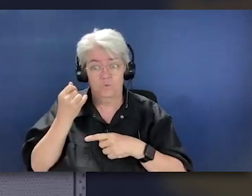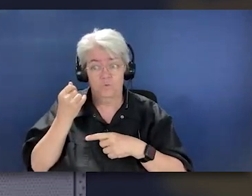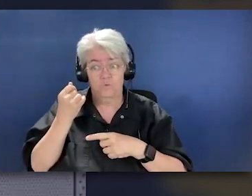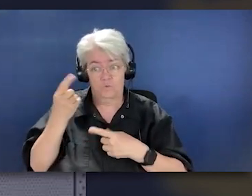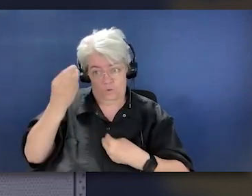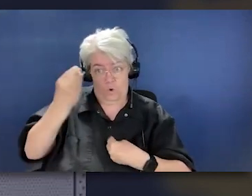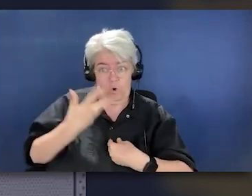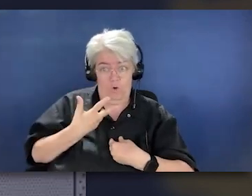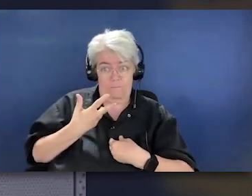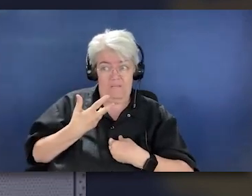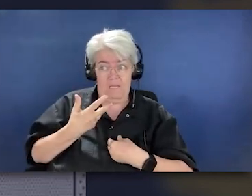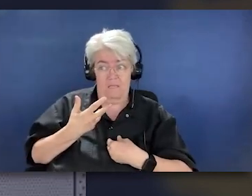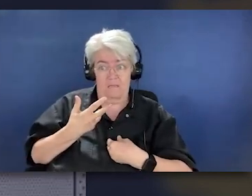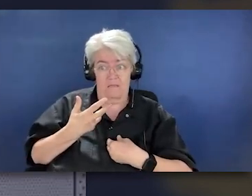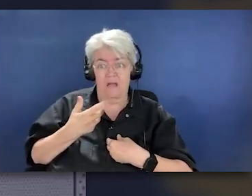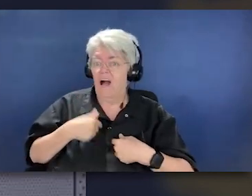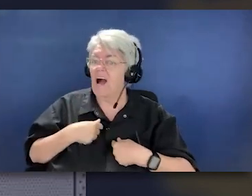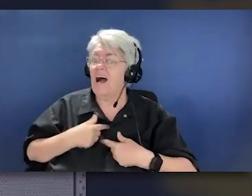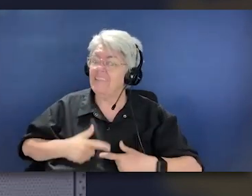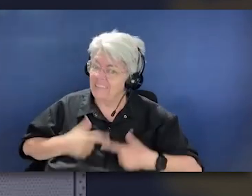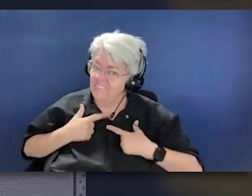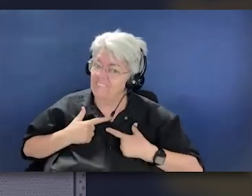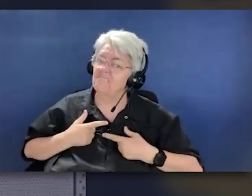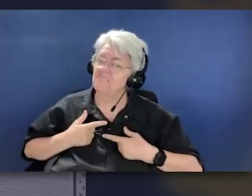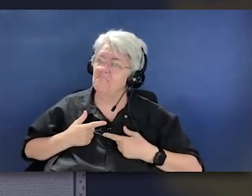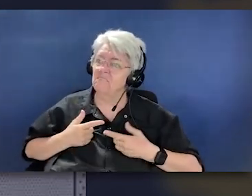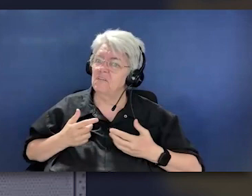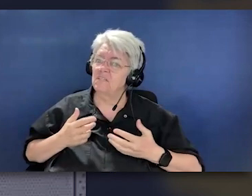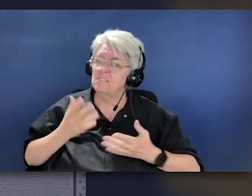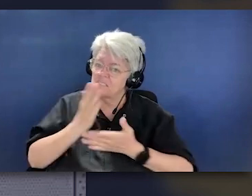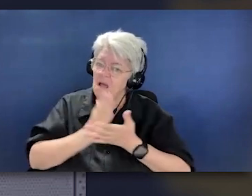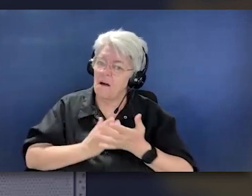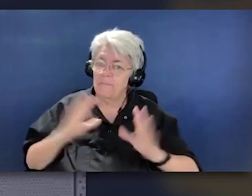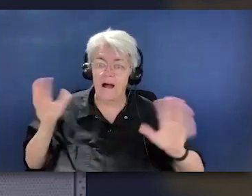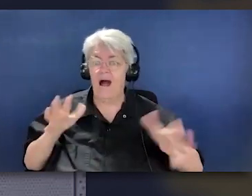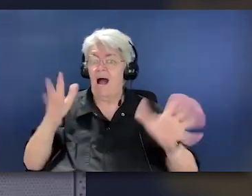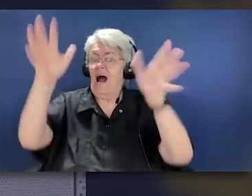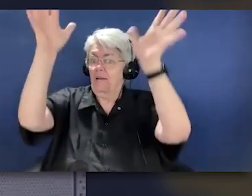even with having lived through a few hype cycles before, I would have been like, "Oh no, we’re not